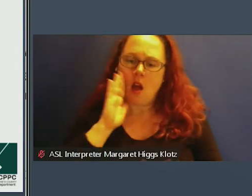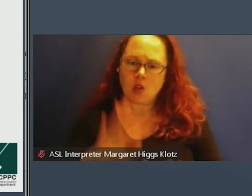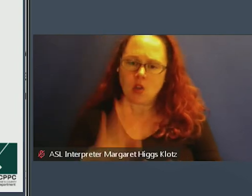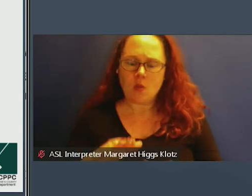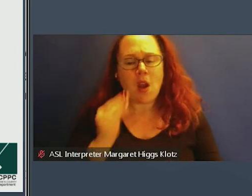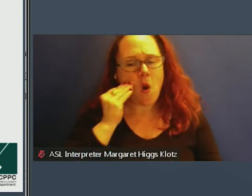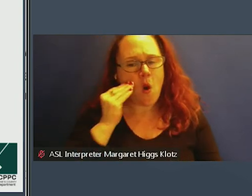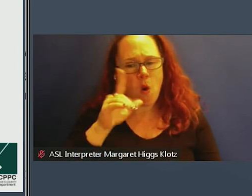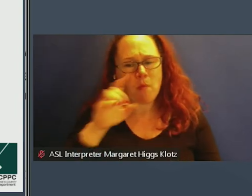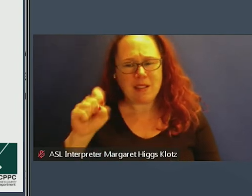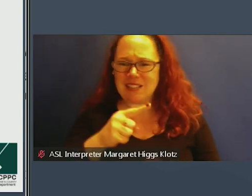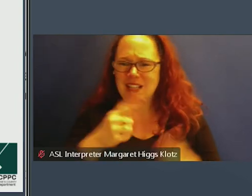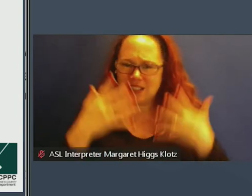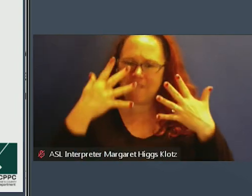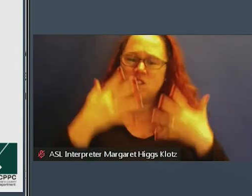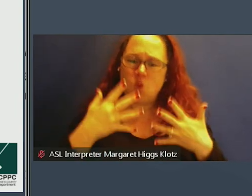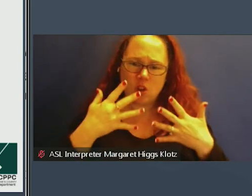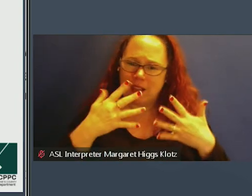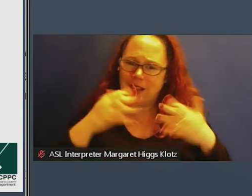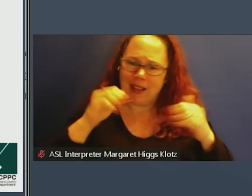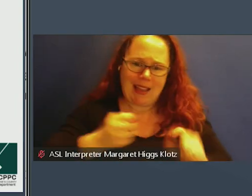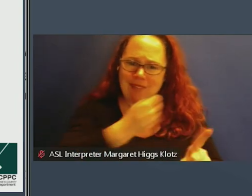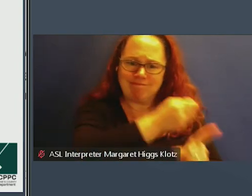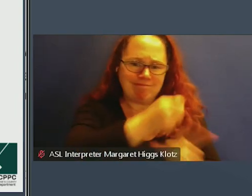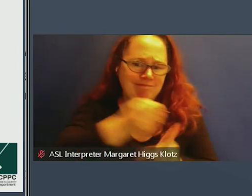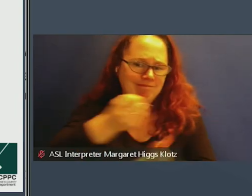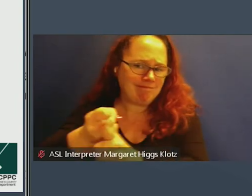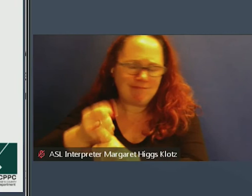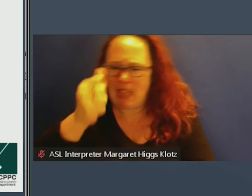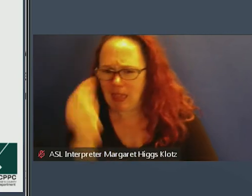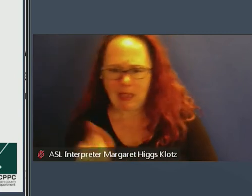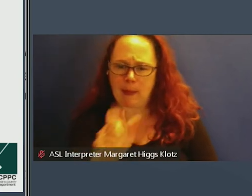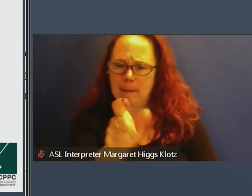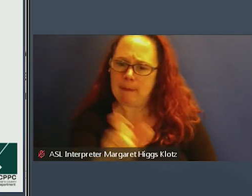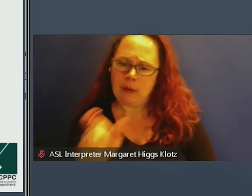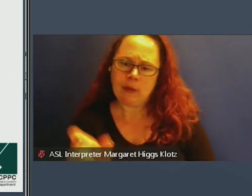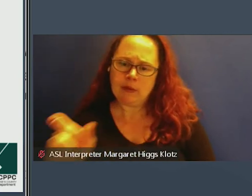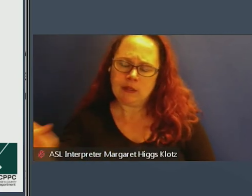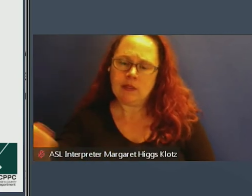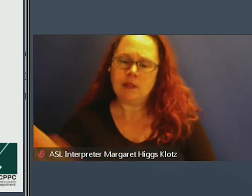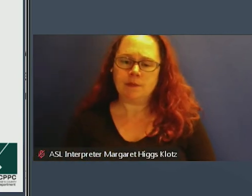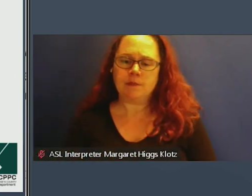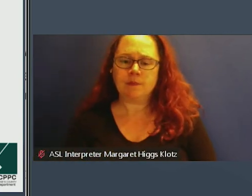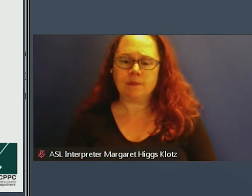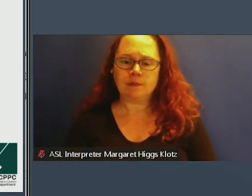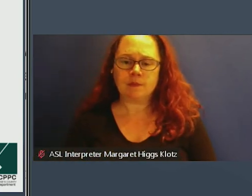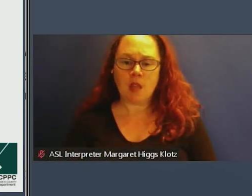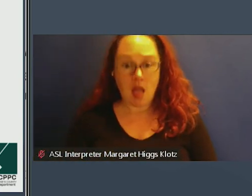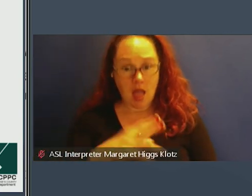the time is waived to anybody's life and a Bible program or facility is it's. It's great to have, you know,